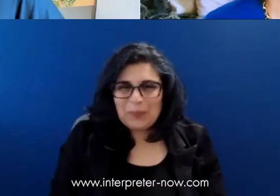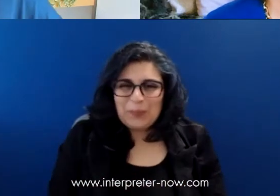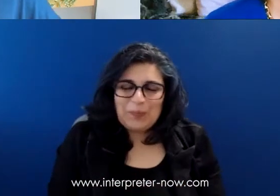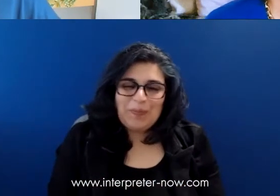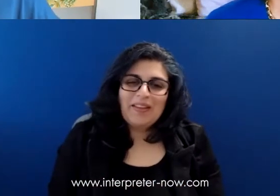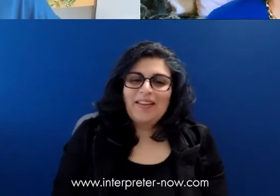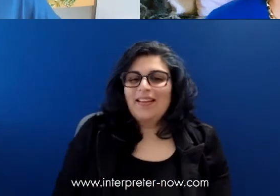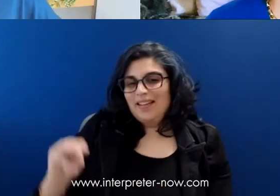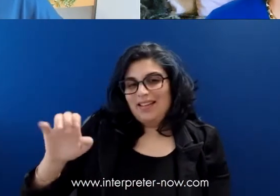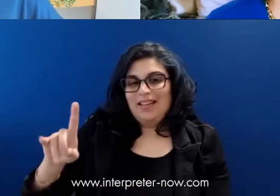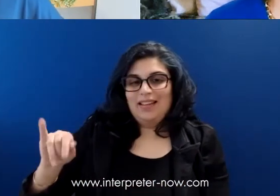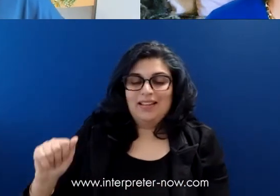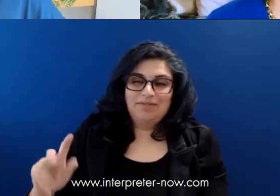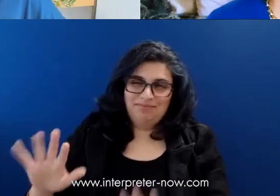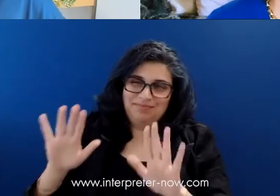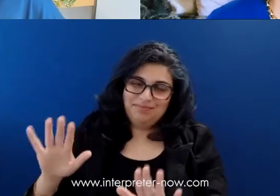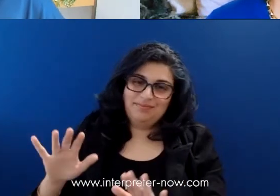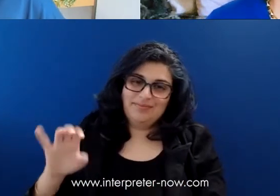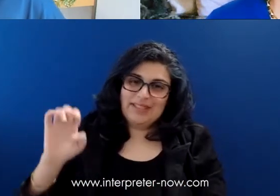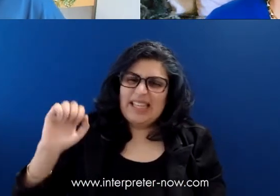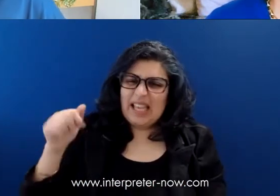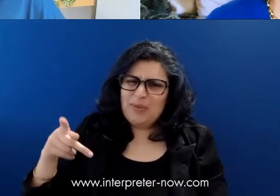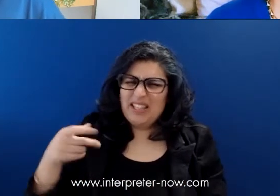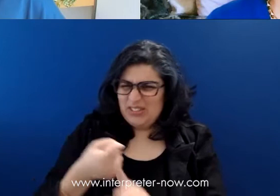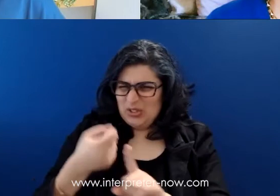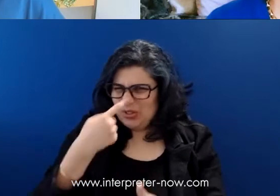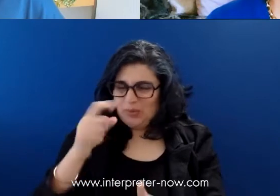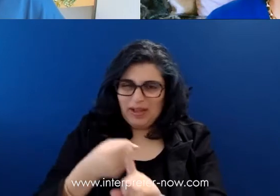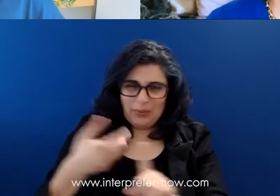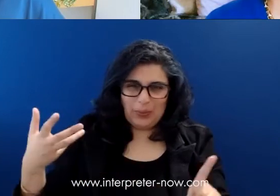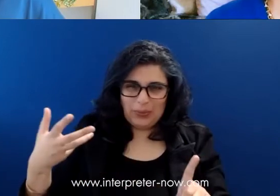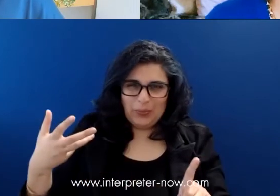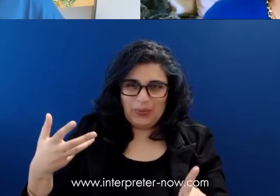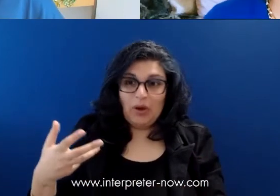Could you just say what EAP is, for those who may not know? Sure.